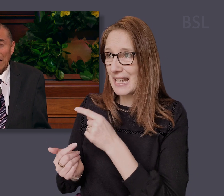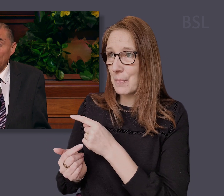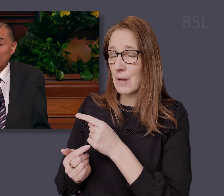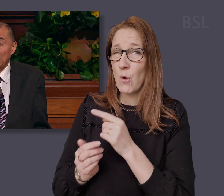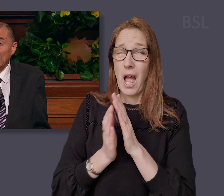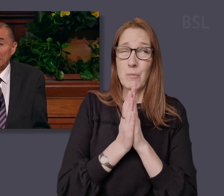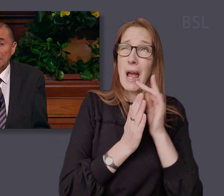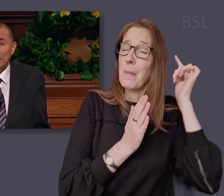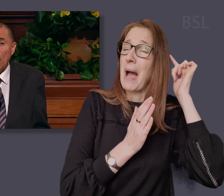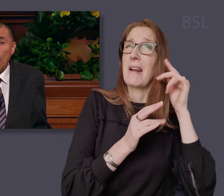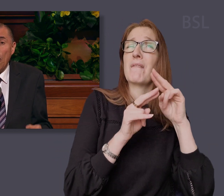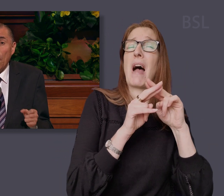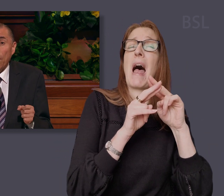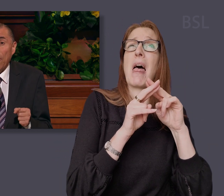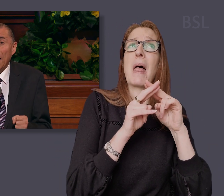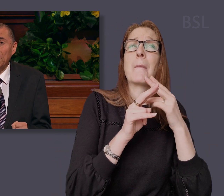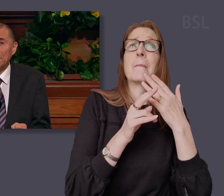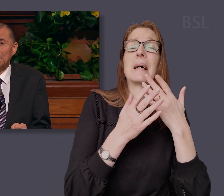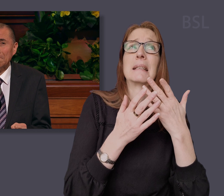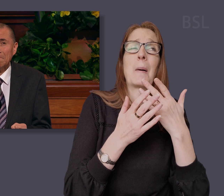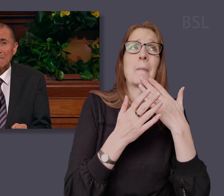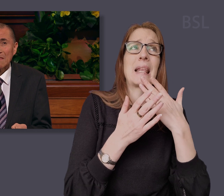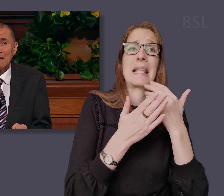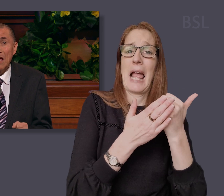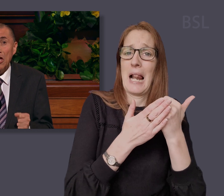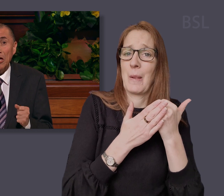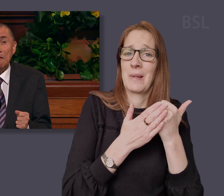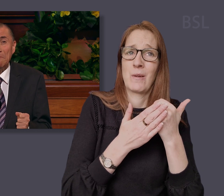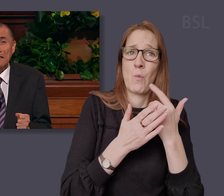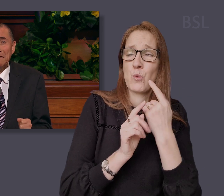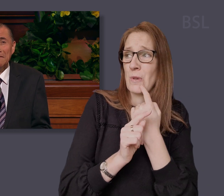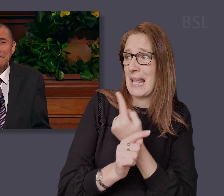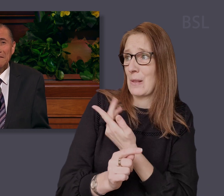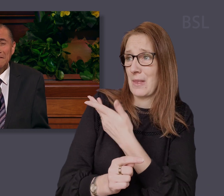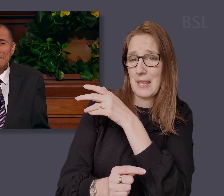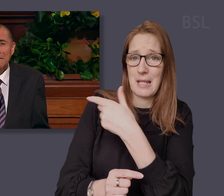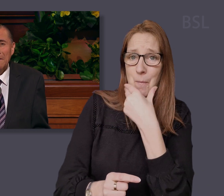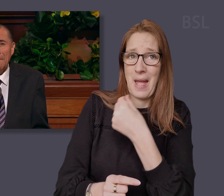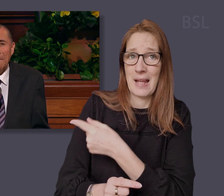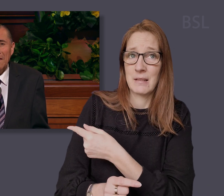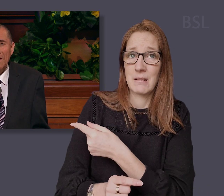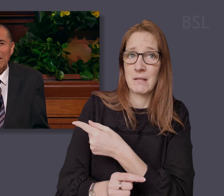I prayed in my mind, “Father, help me.”